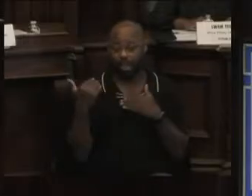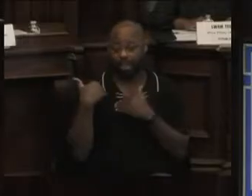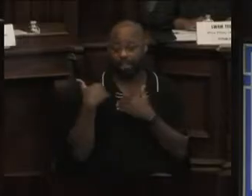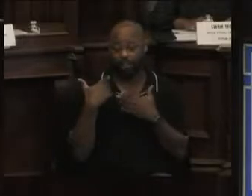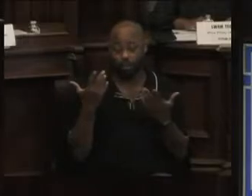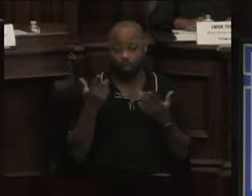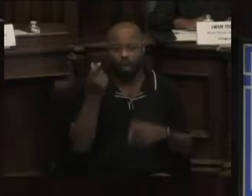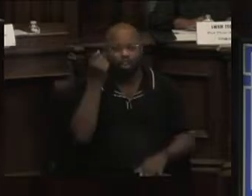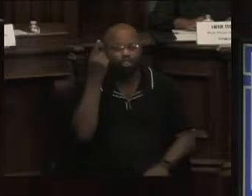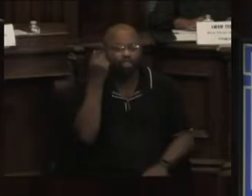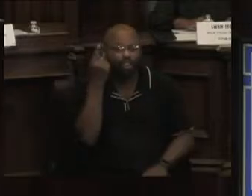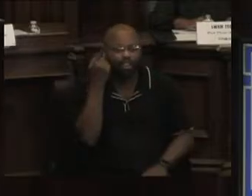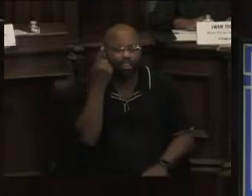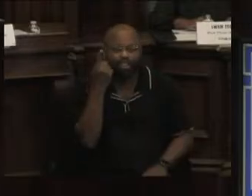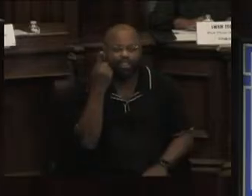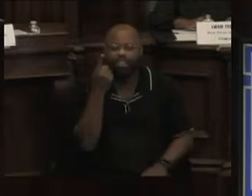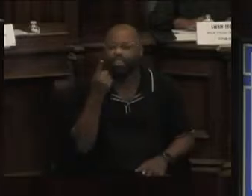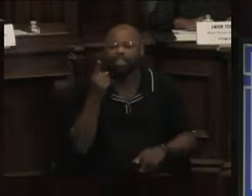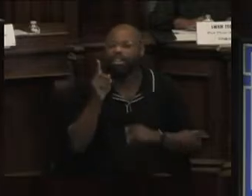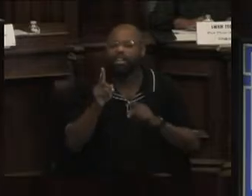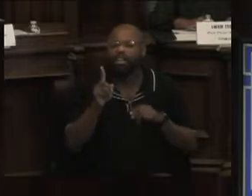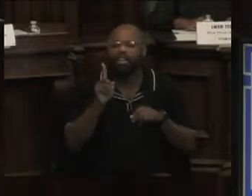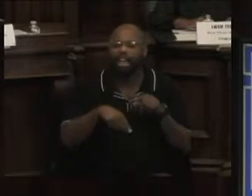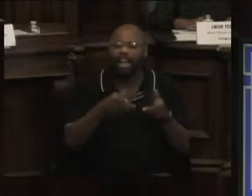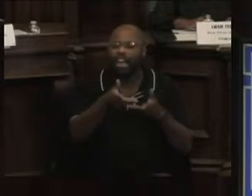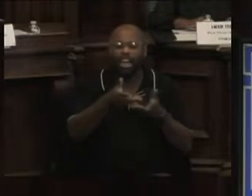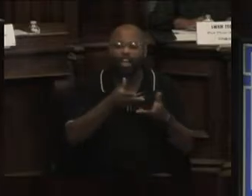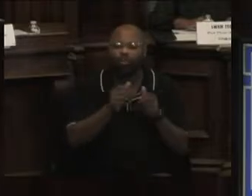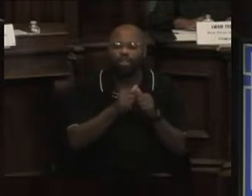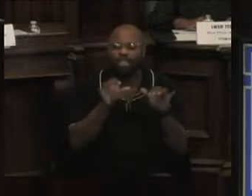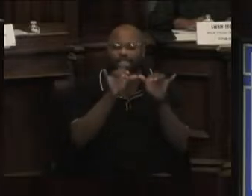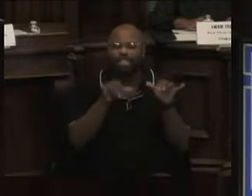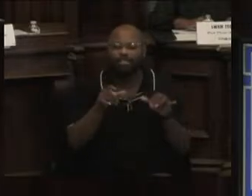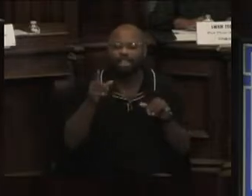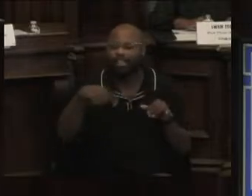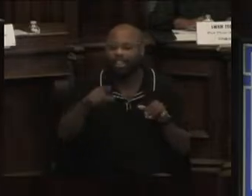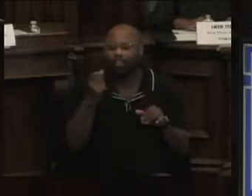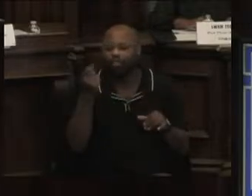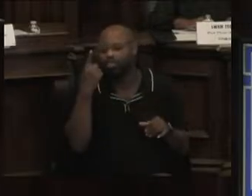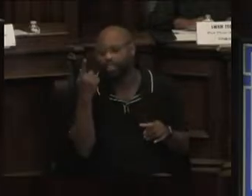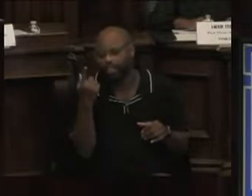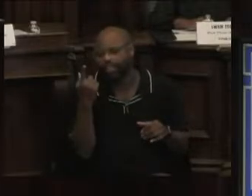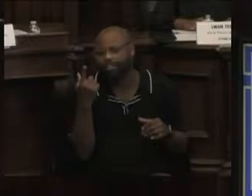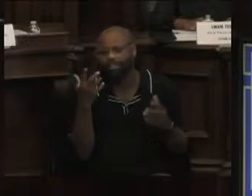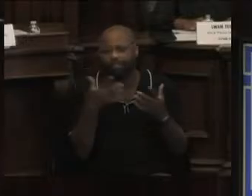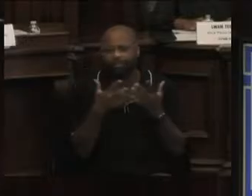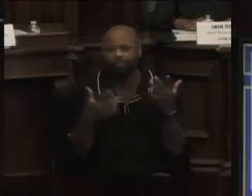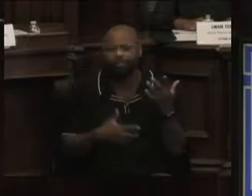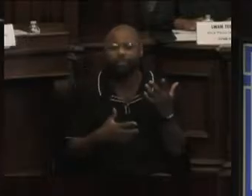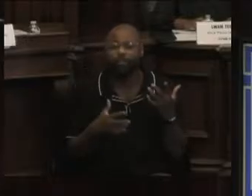biggest gaps in public accountability is understanding.